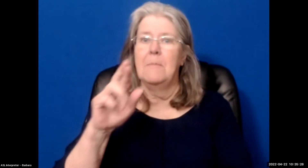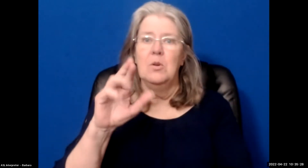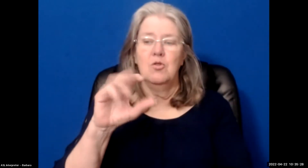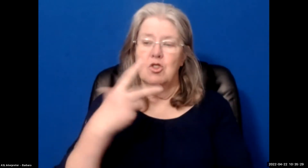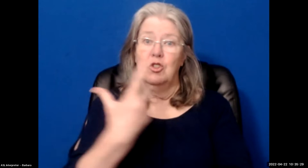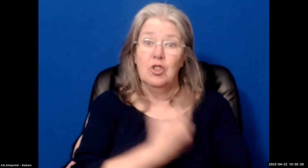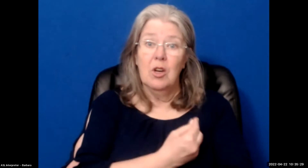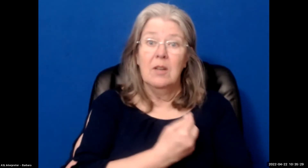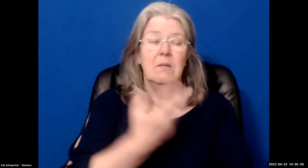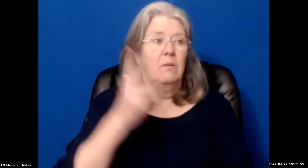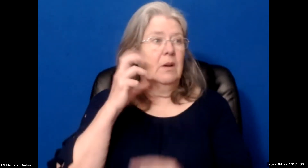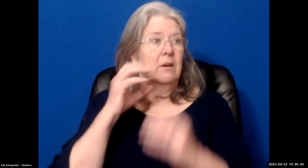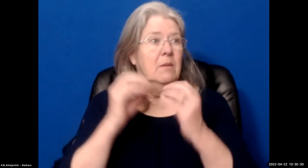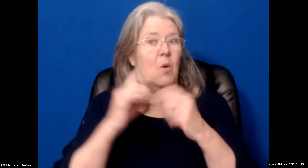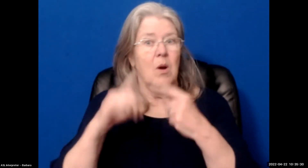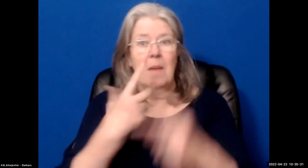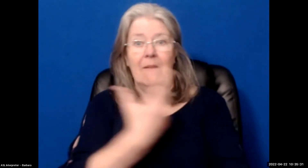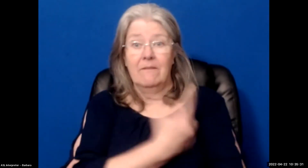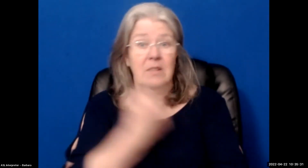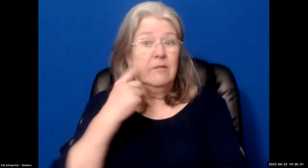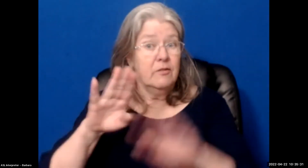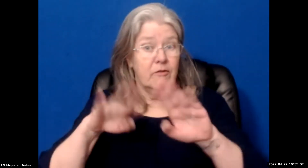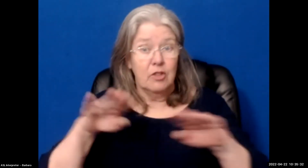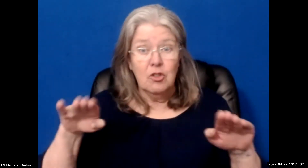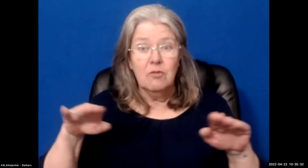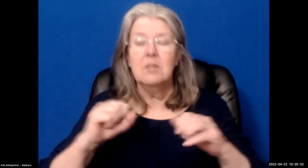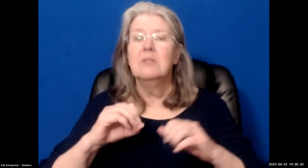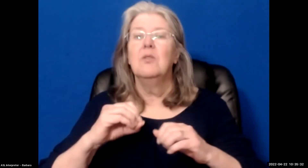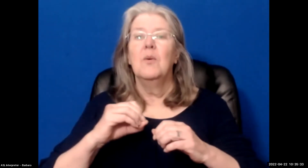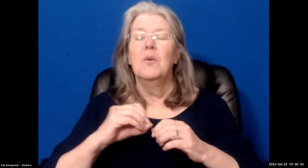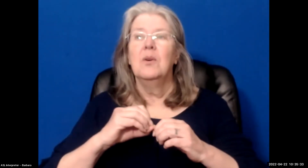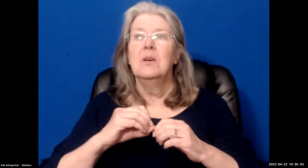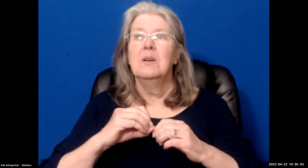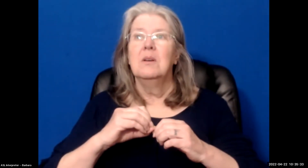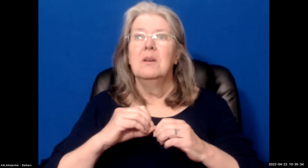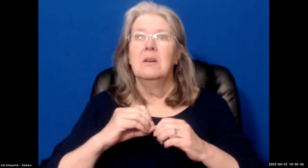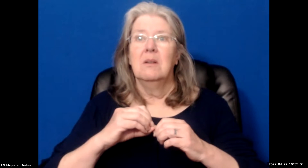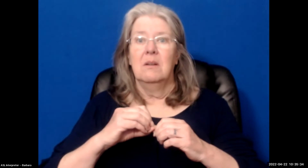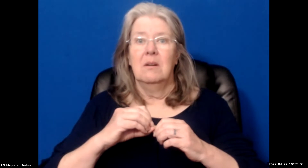So, we really kind of happy -- pleased to have a wonderful panelists